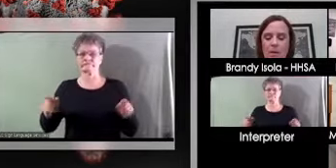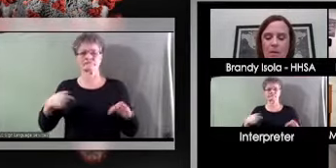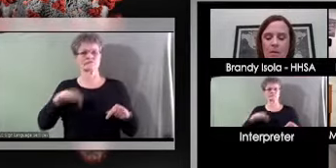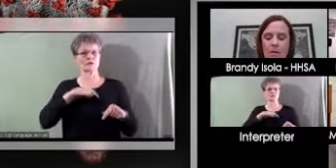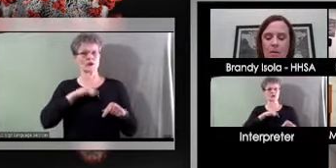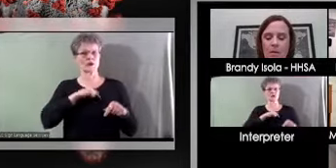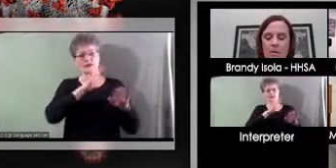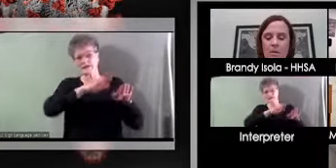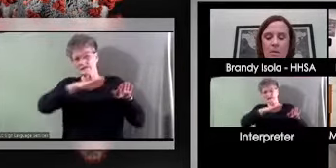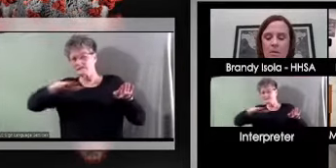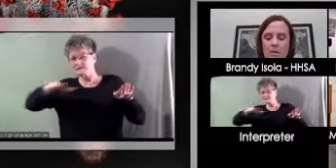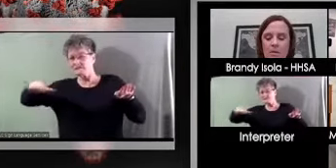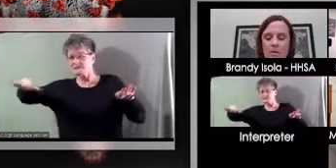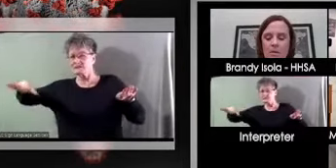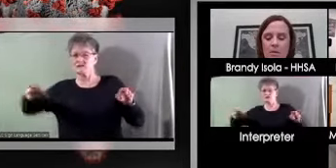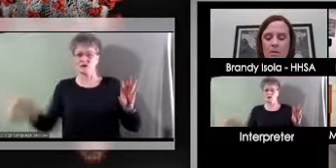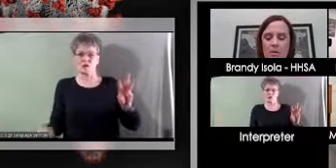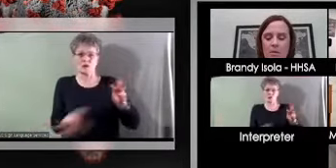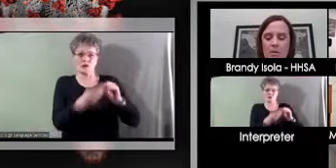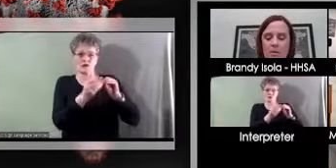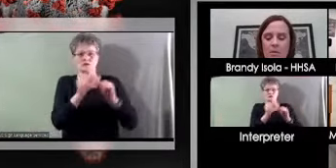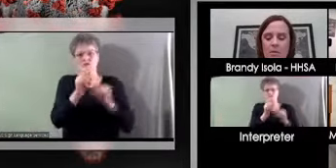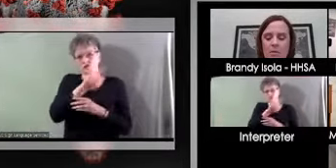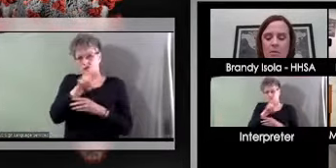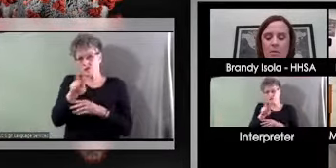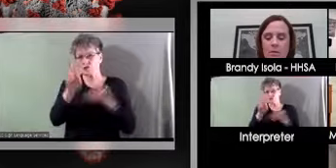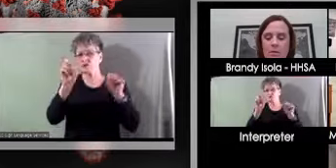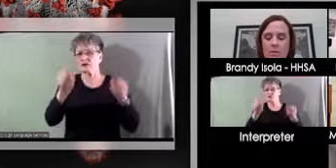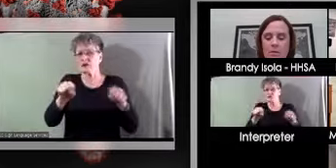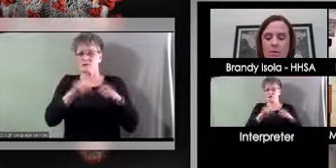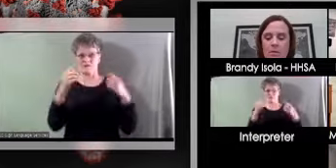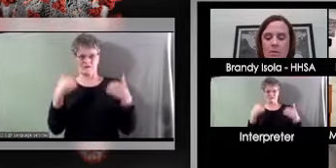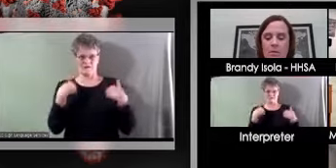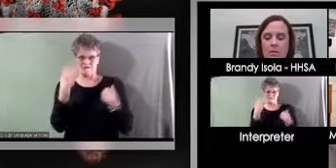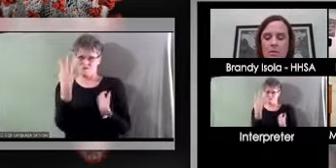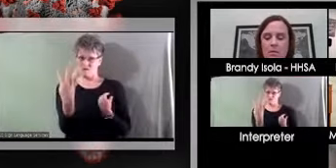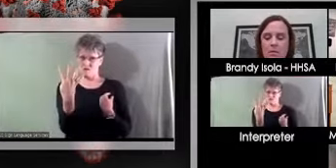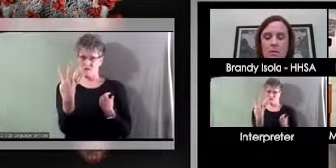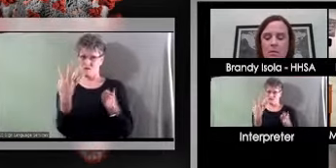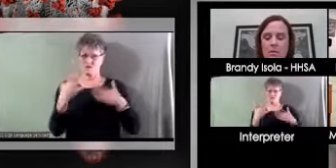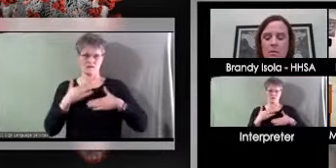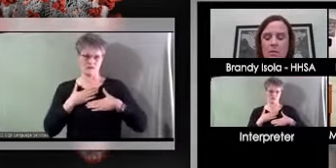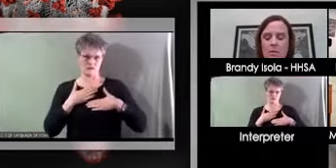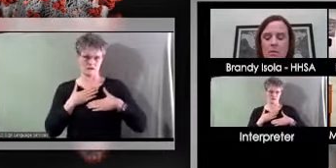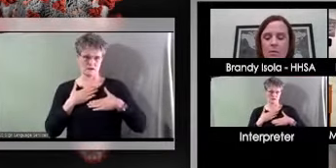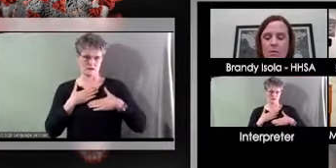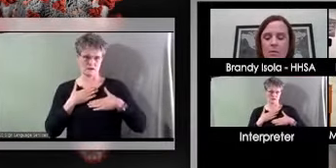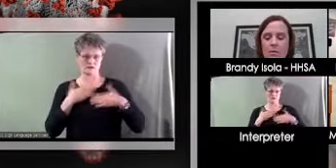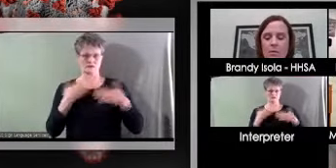total. We only have four ventilators. So we, just like every other hospital, are